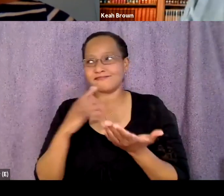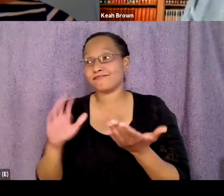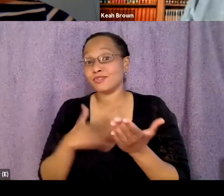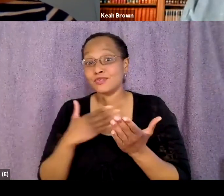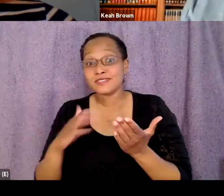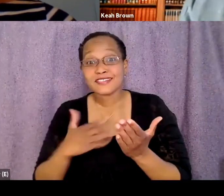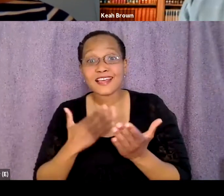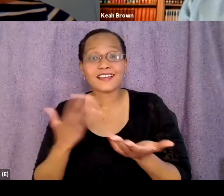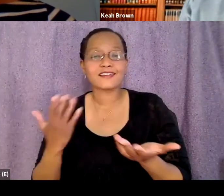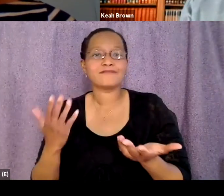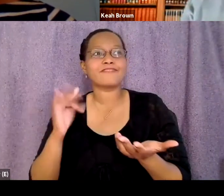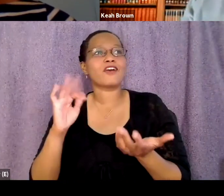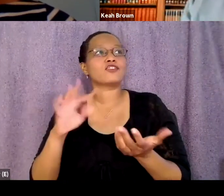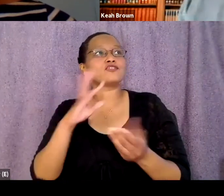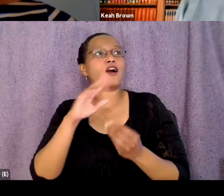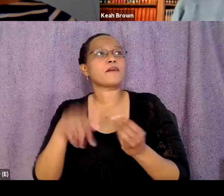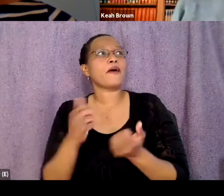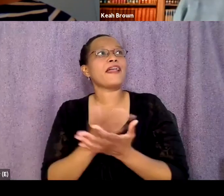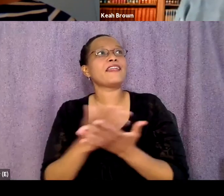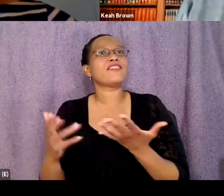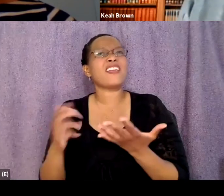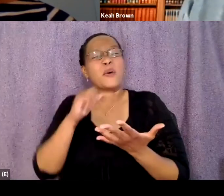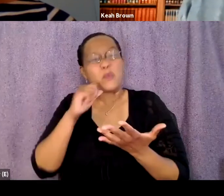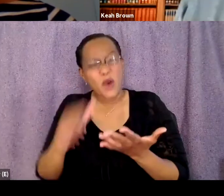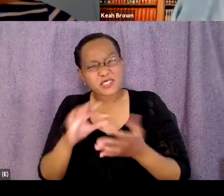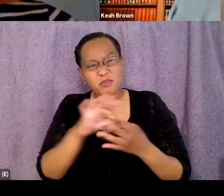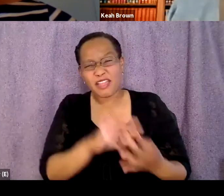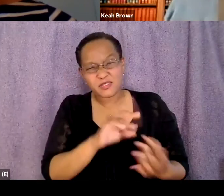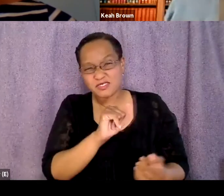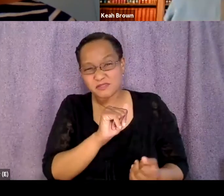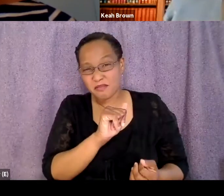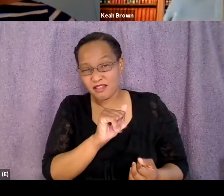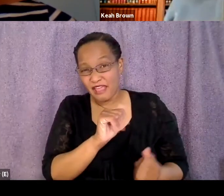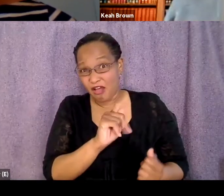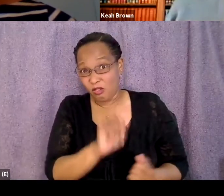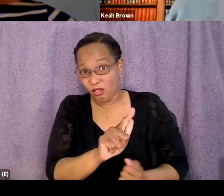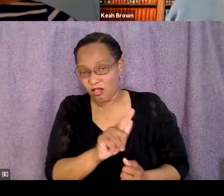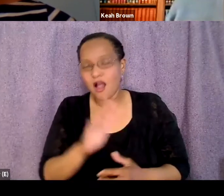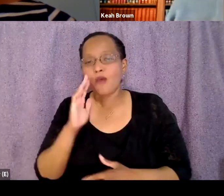I could talk about anything that wasn't disability related in any way I would talk about music I've talked about HGTV.